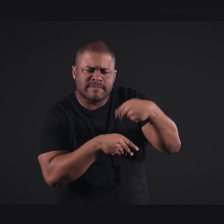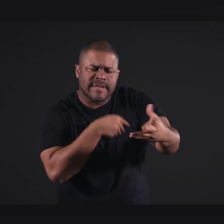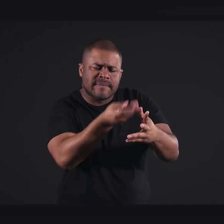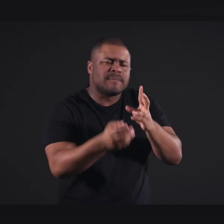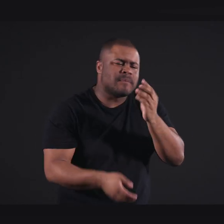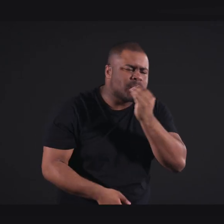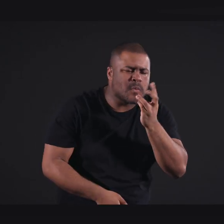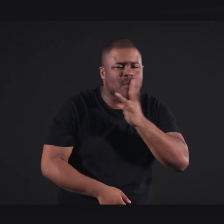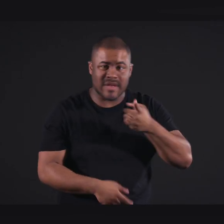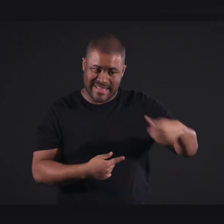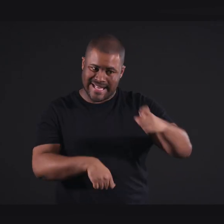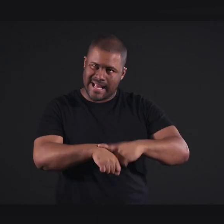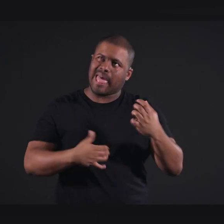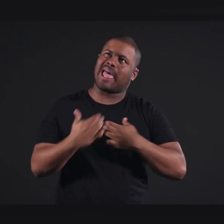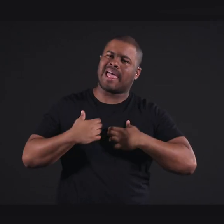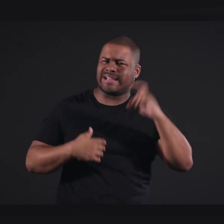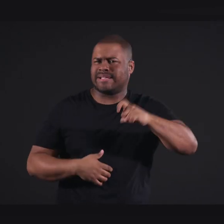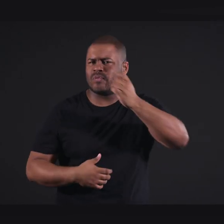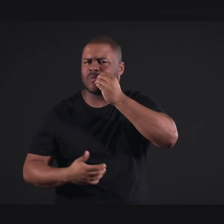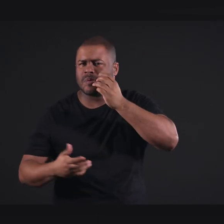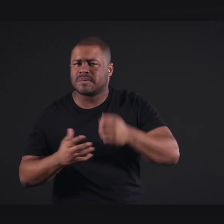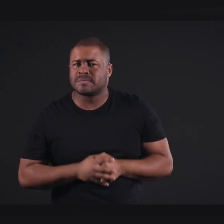and when with manna and quail he fed the grumbling crowds.